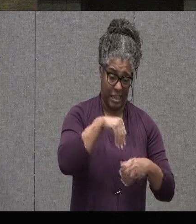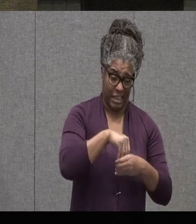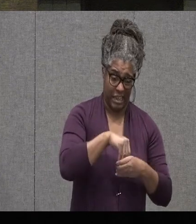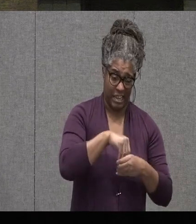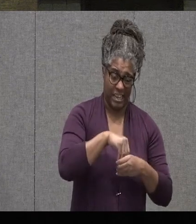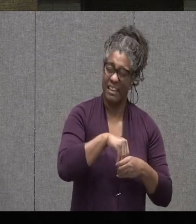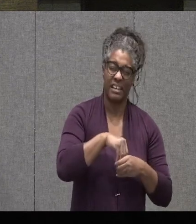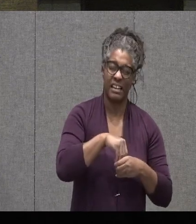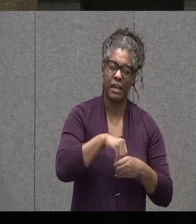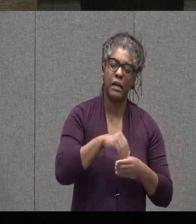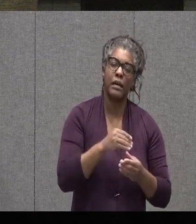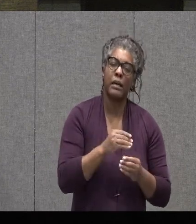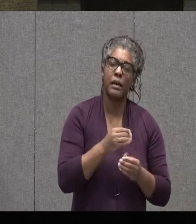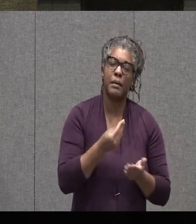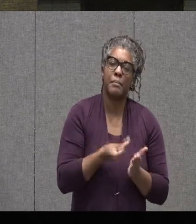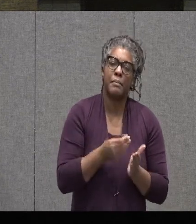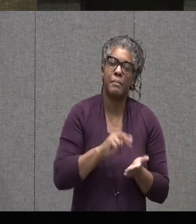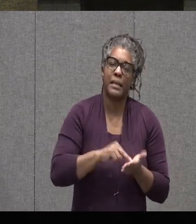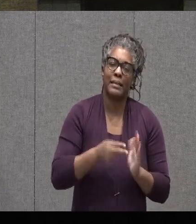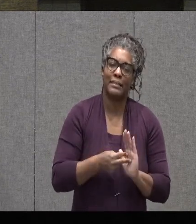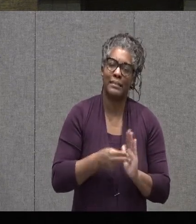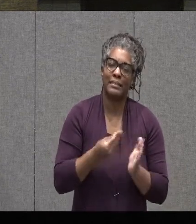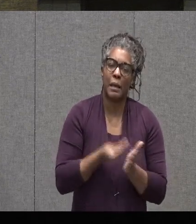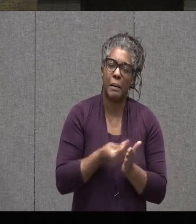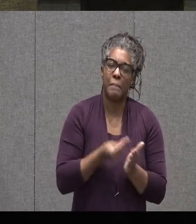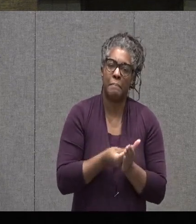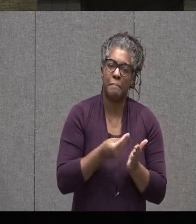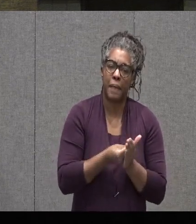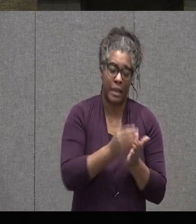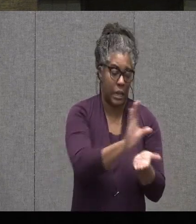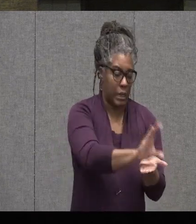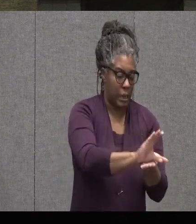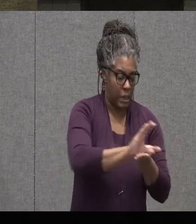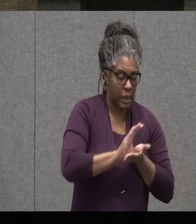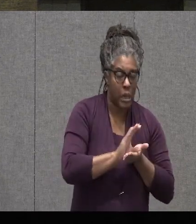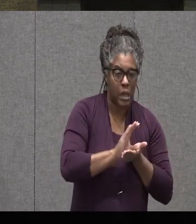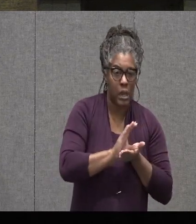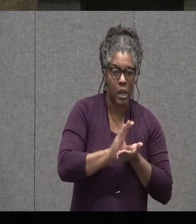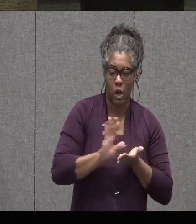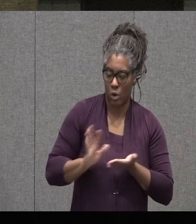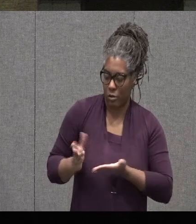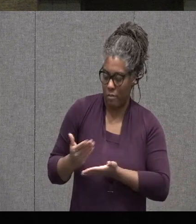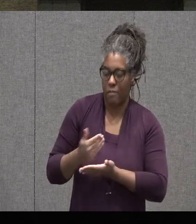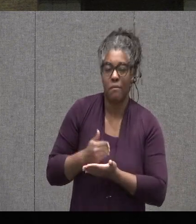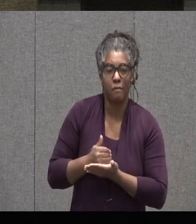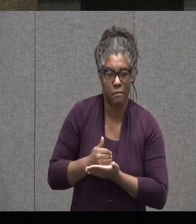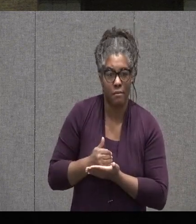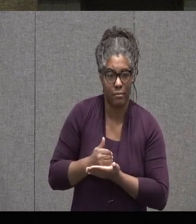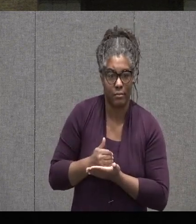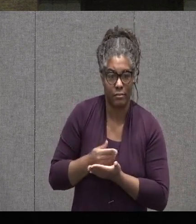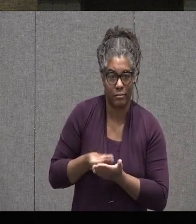Our dictionary definition for this word, what was this word again? Income, exactly.